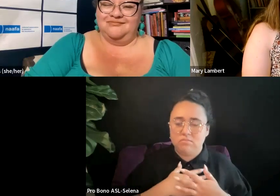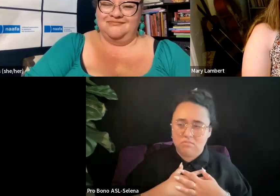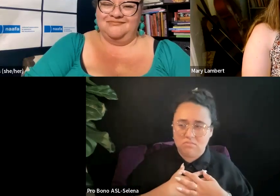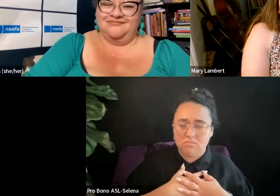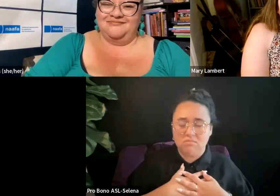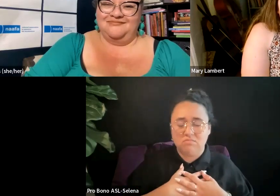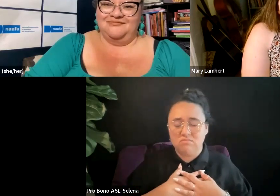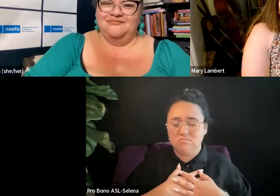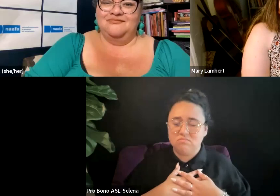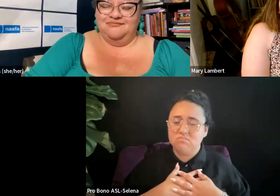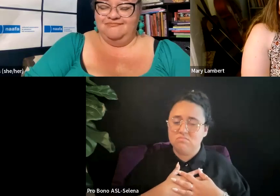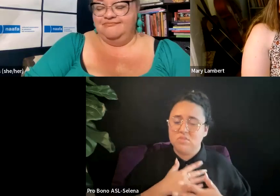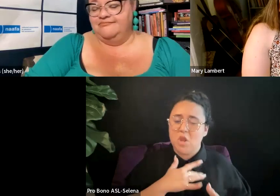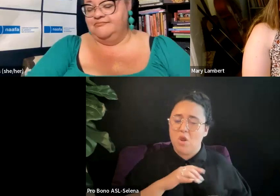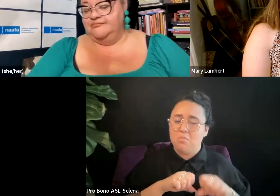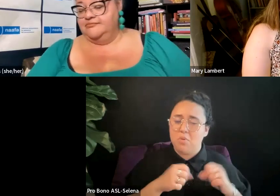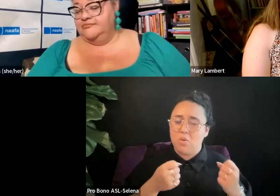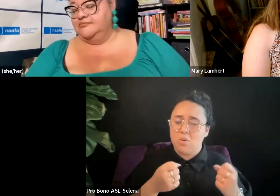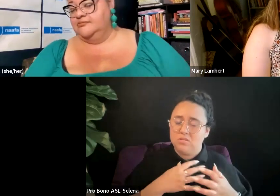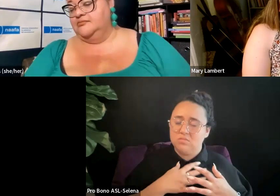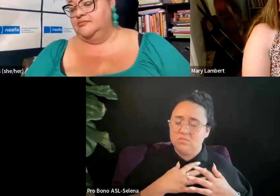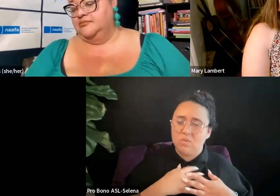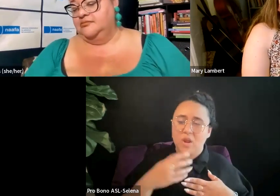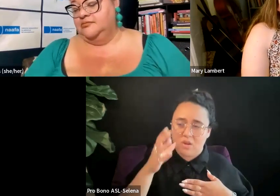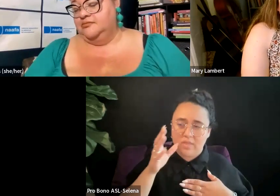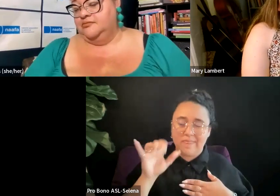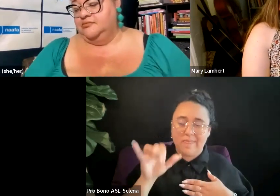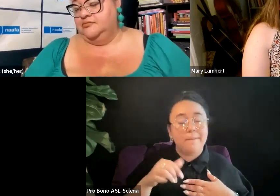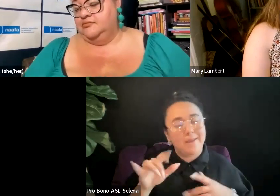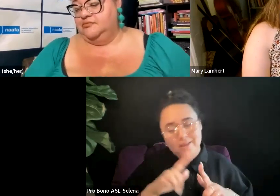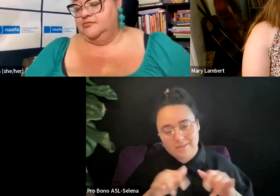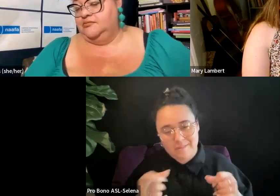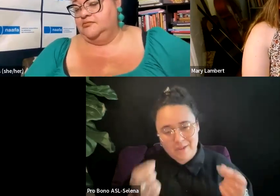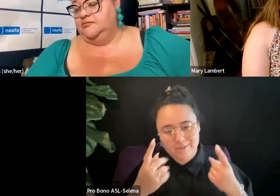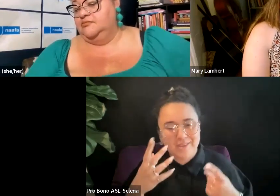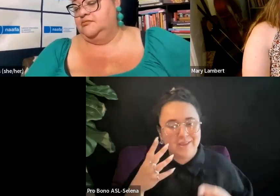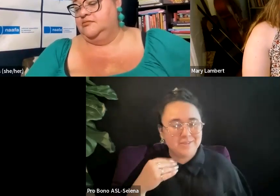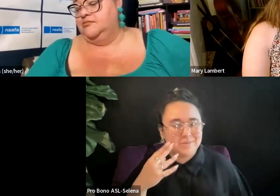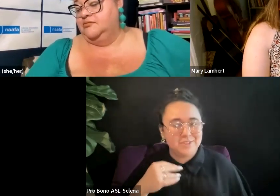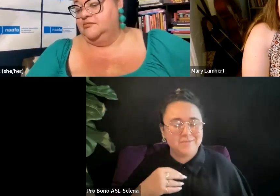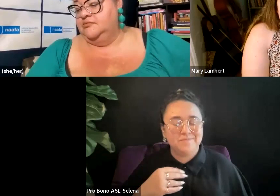And I also understood, whenever I think about what choices celebrities are